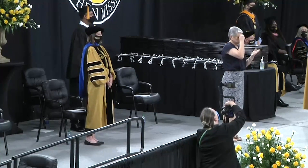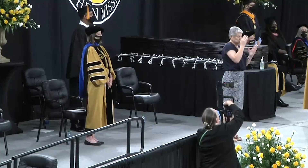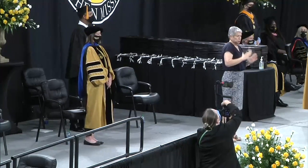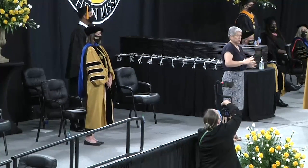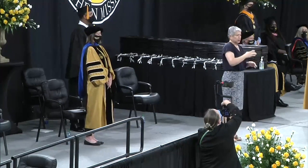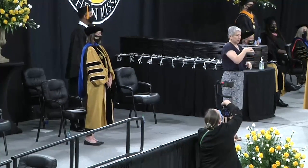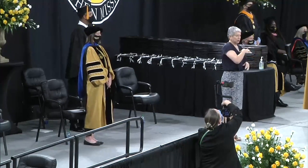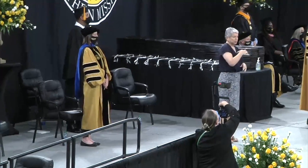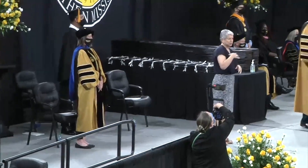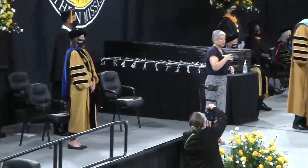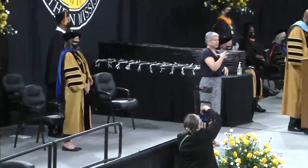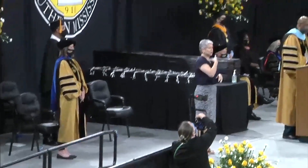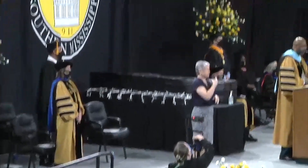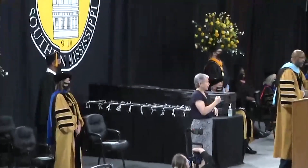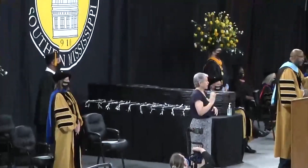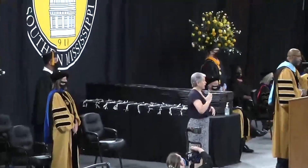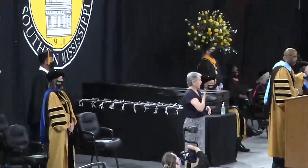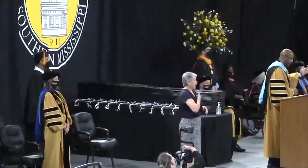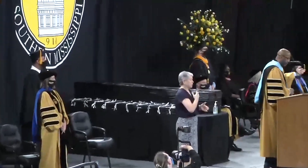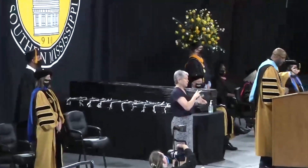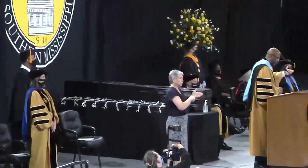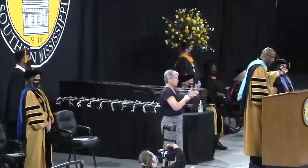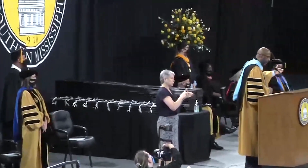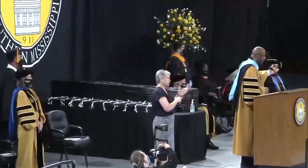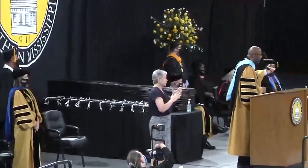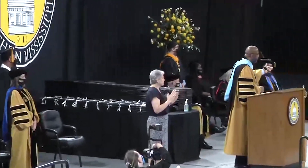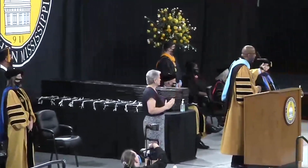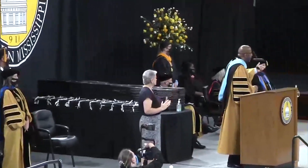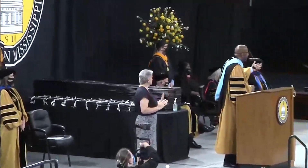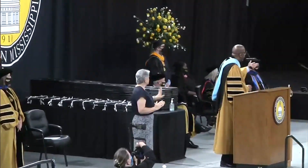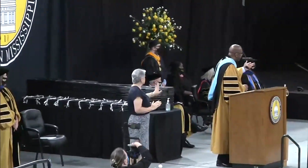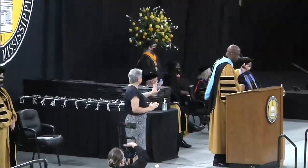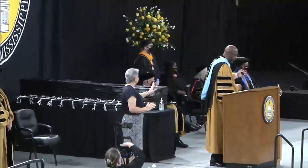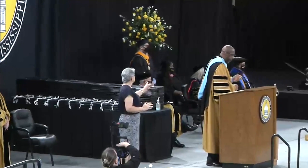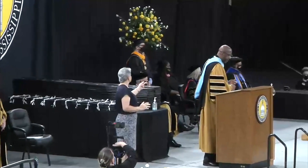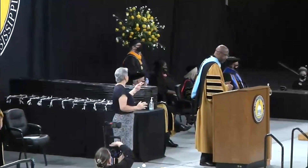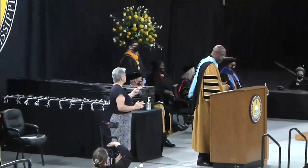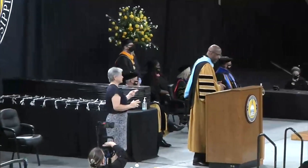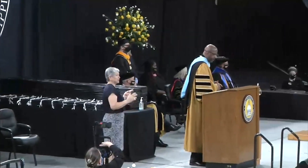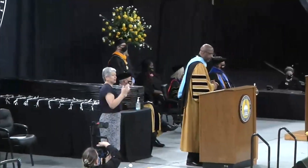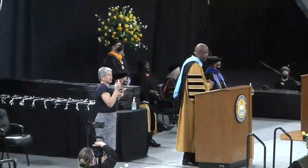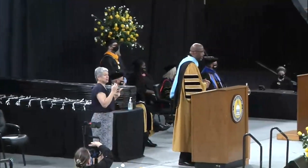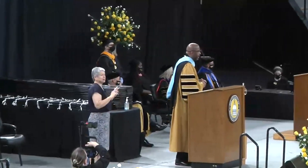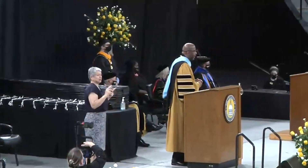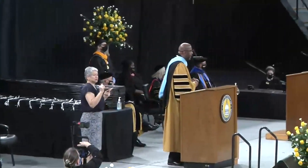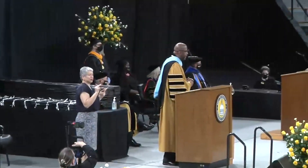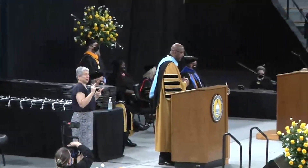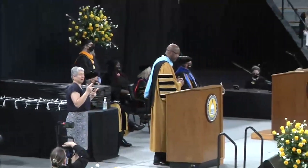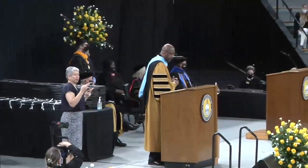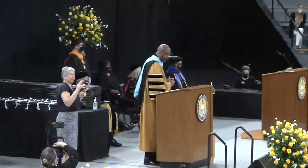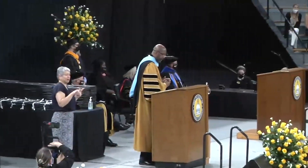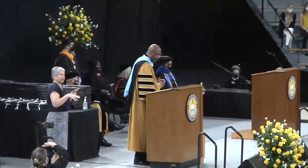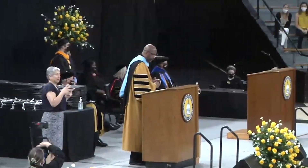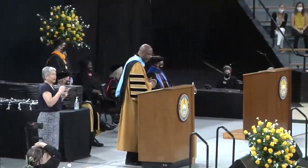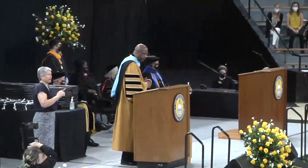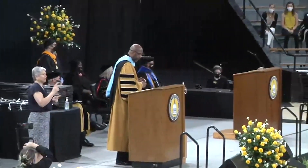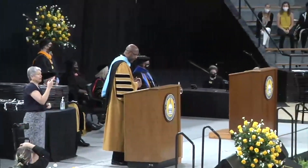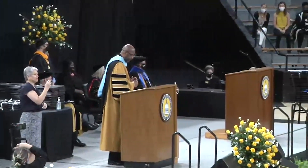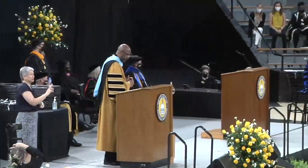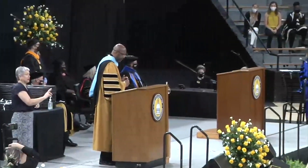and our ceremonial readers to my far left, Dr. Kathryn Anthony and Dr. Colin McKenzie.